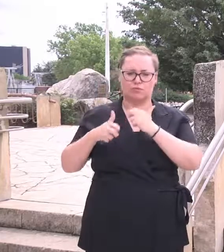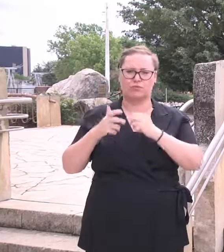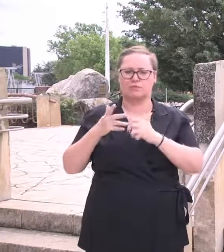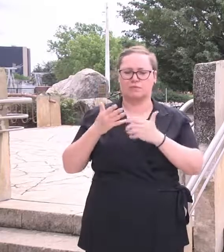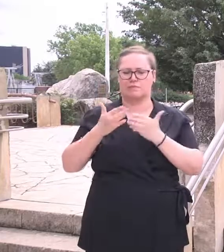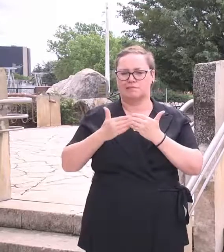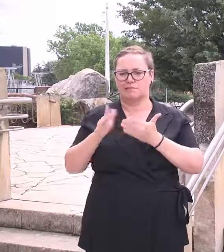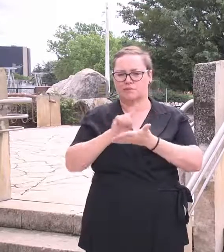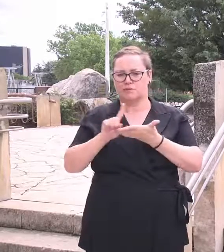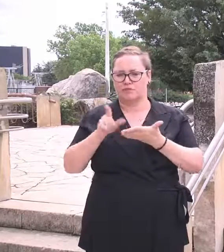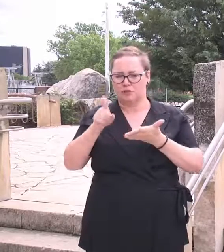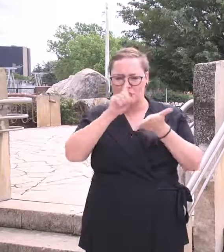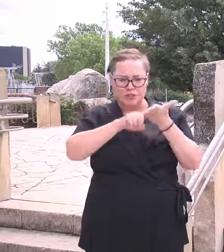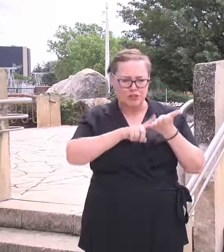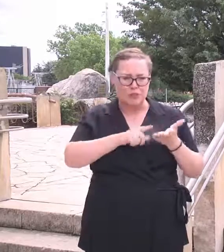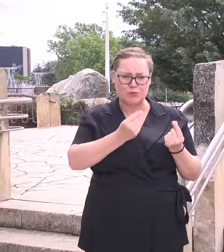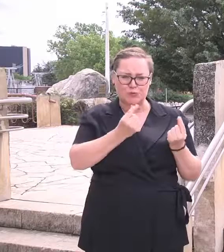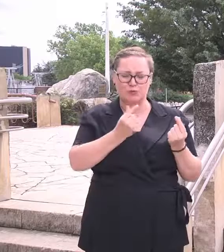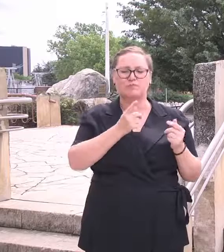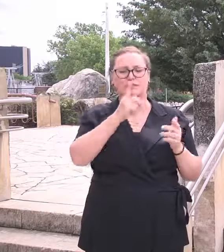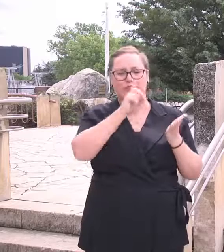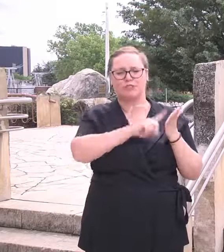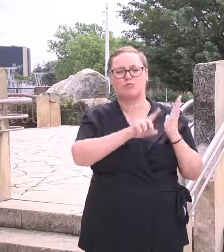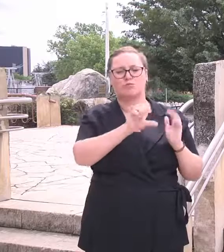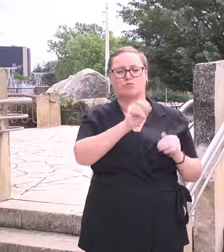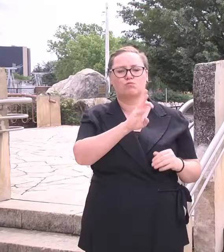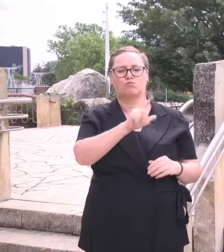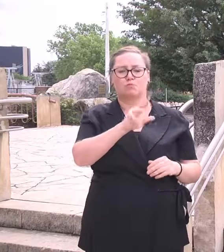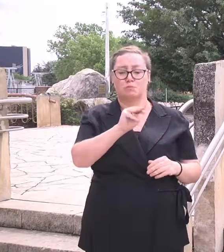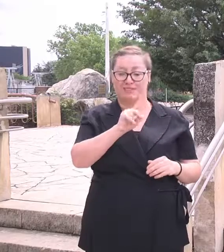website we really encourage you to go to social media to follow the museum and the City of witto